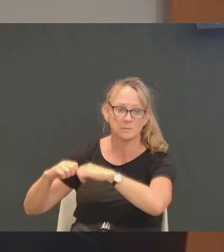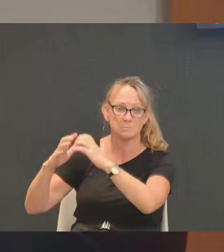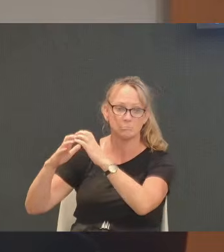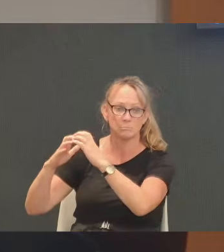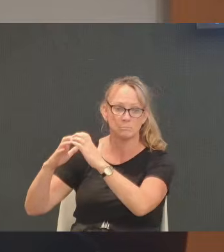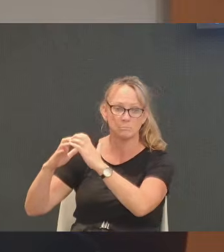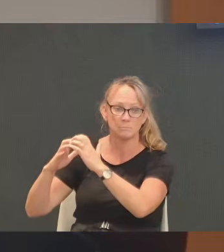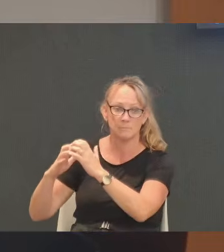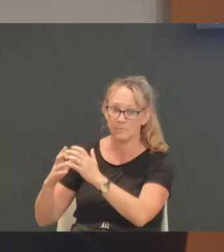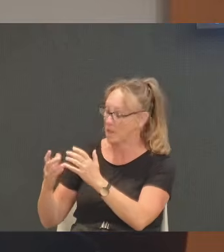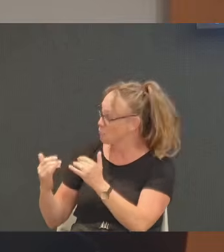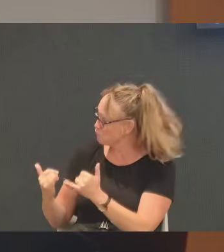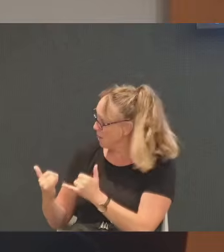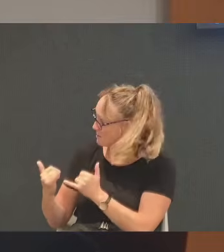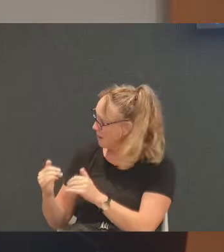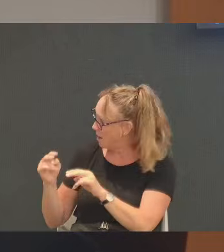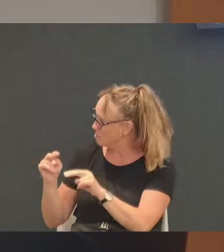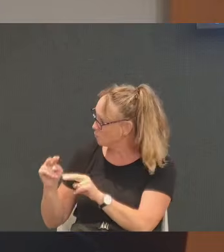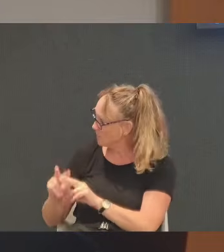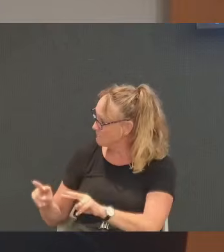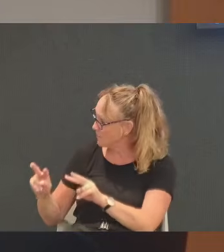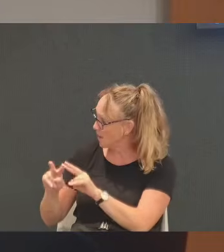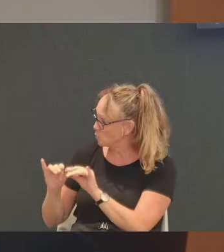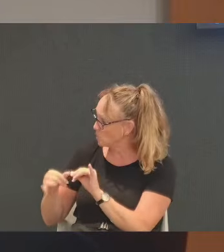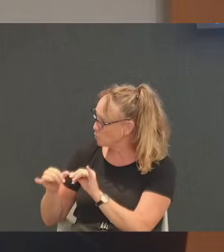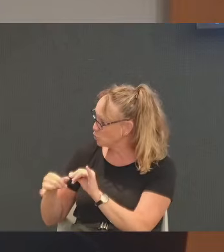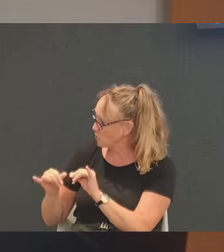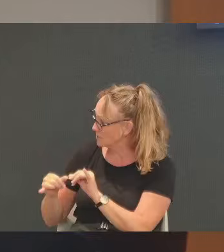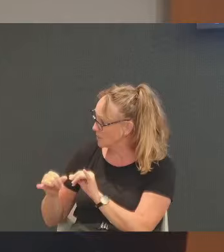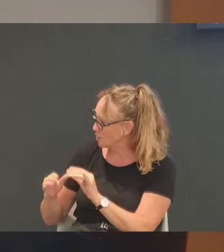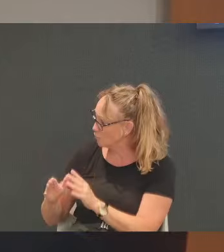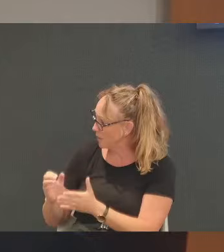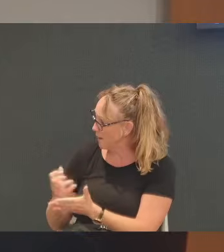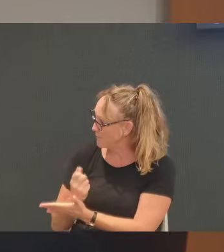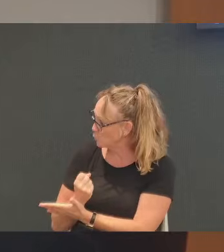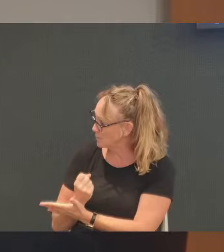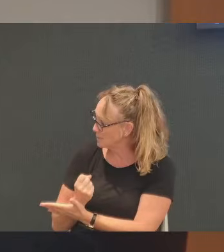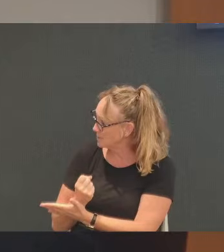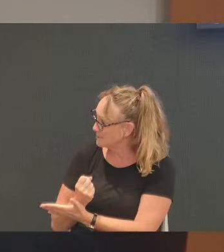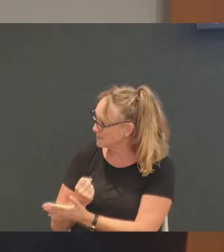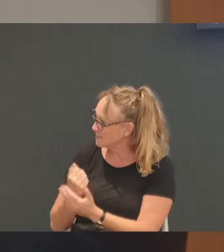currently looking at some value Engineering opportunities to get boss back in the box as